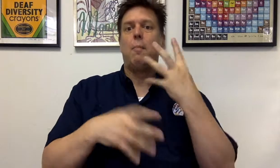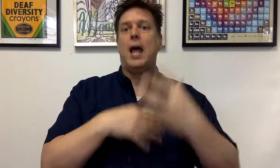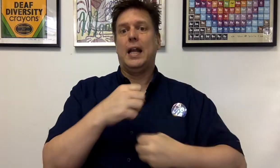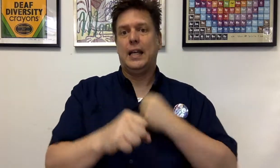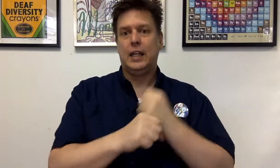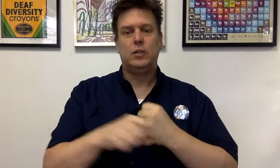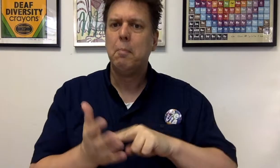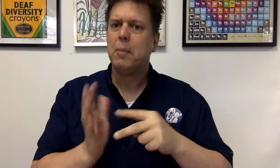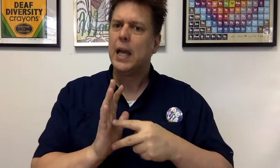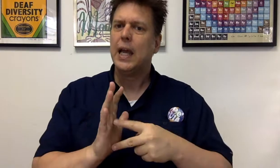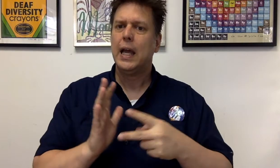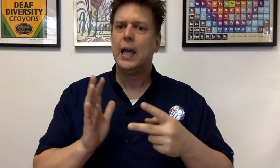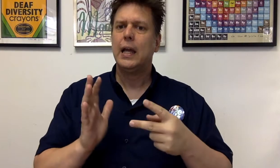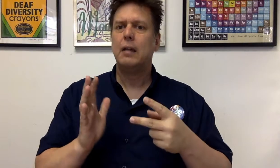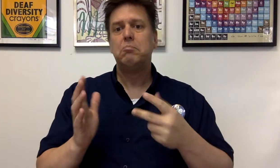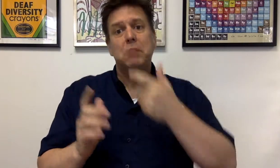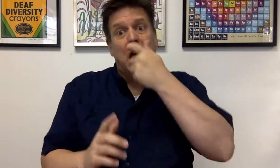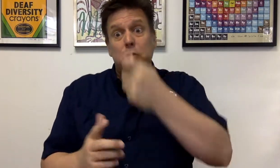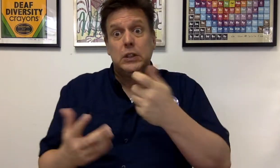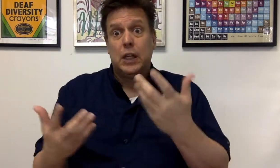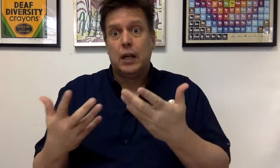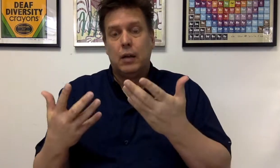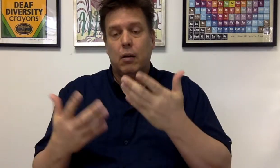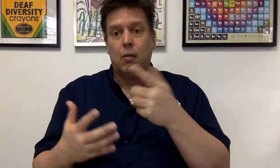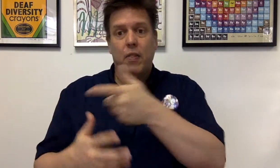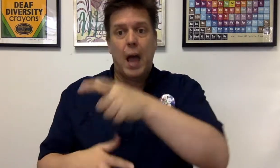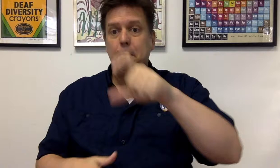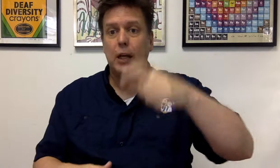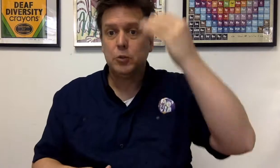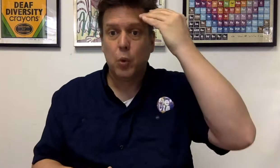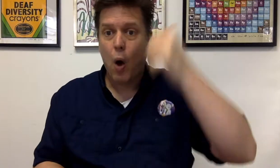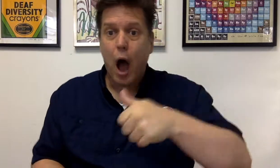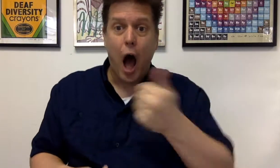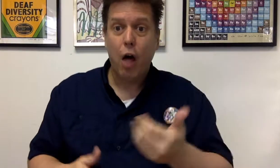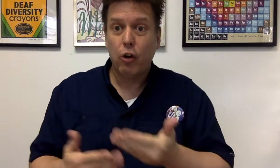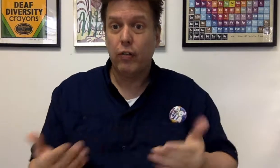programs for many years like I had, so I thought that was interesting. Obviously